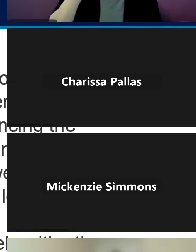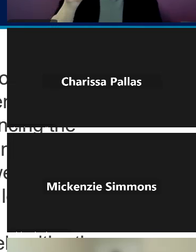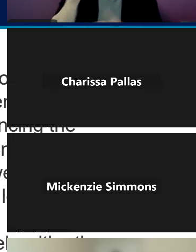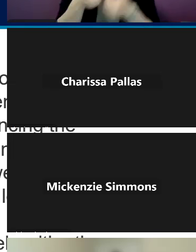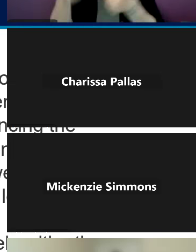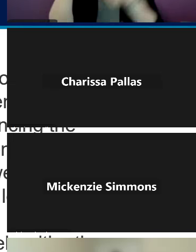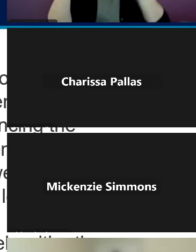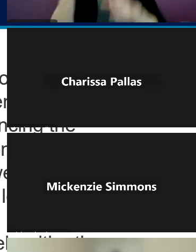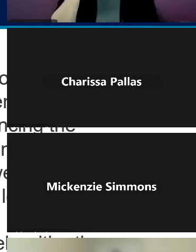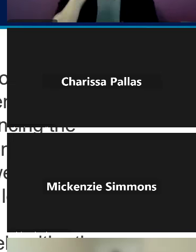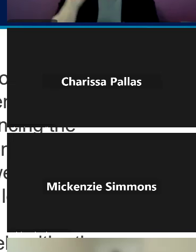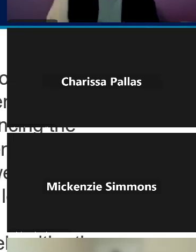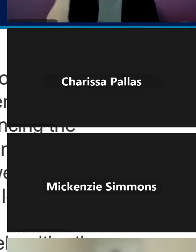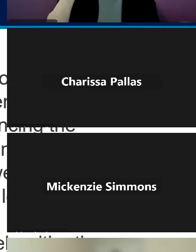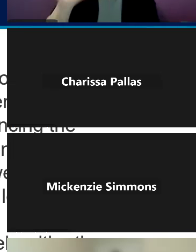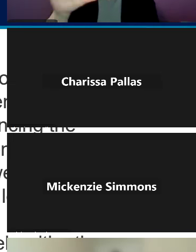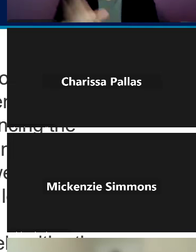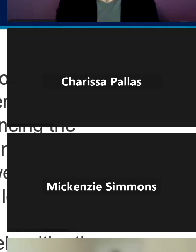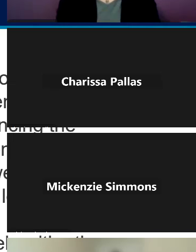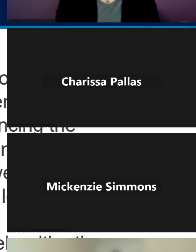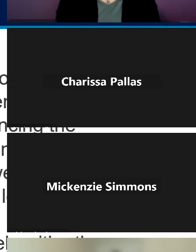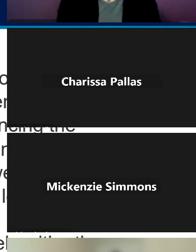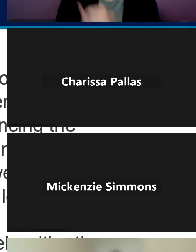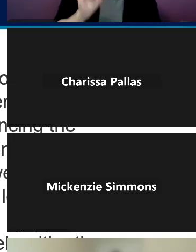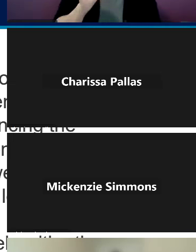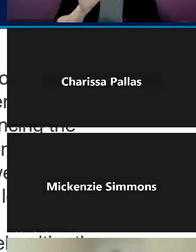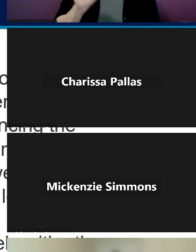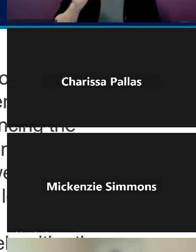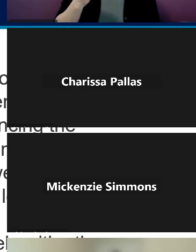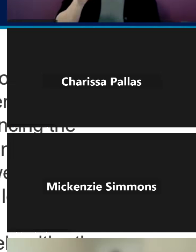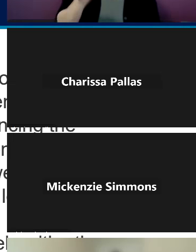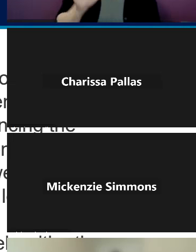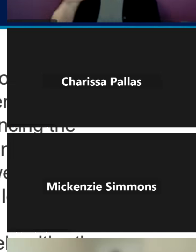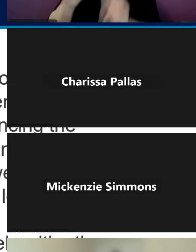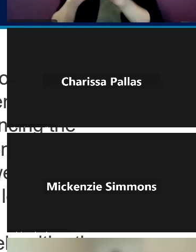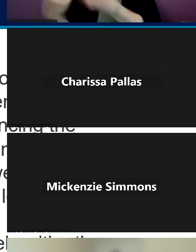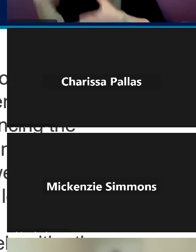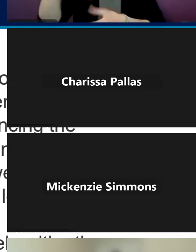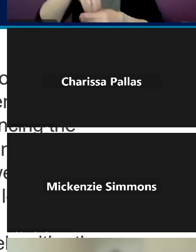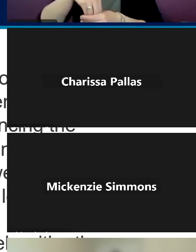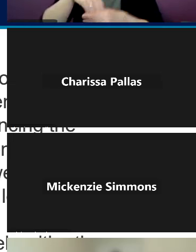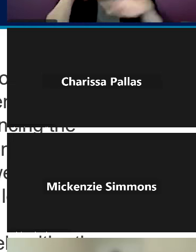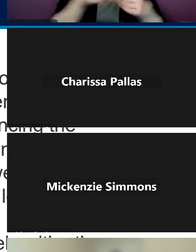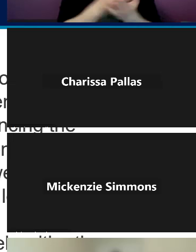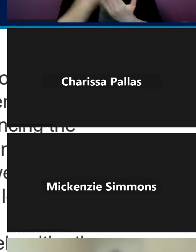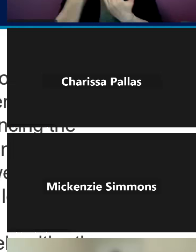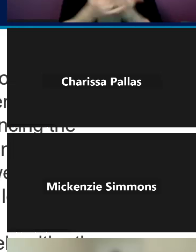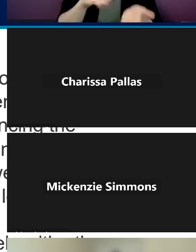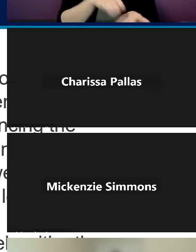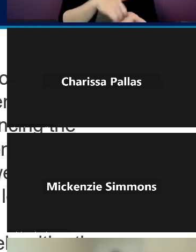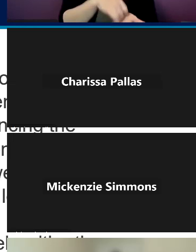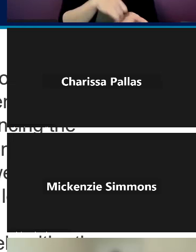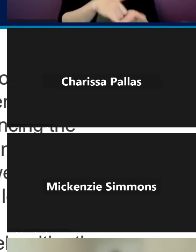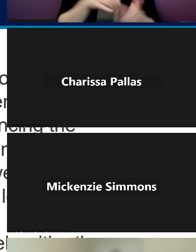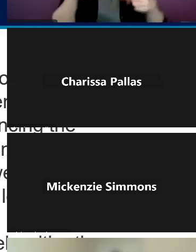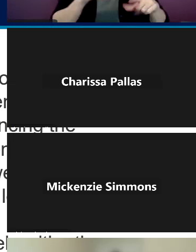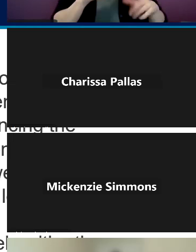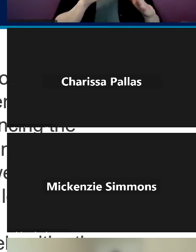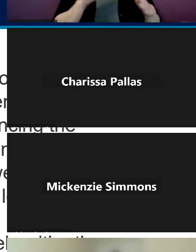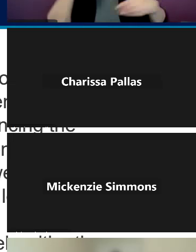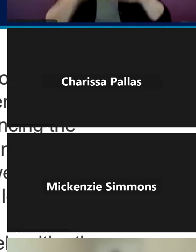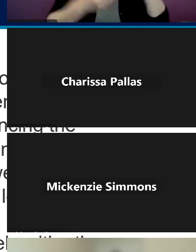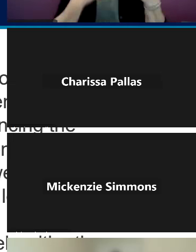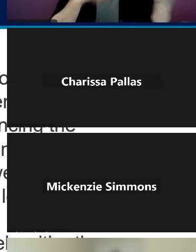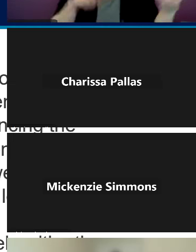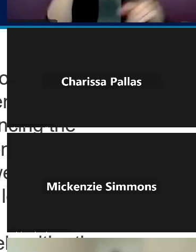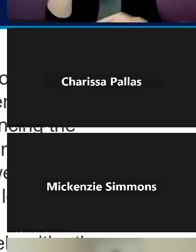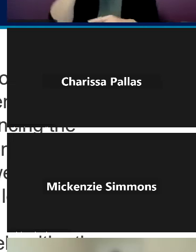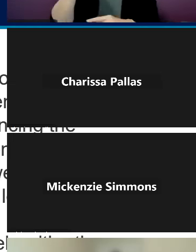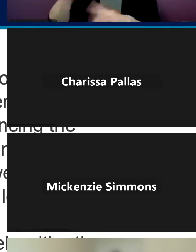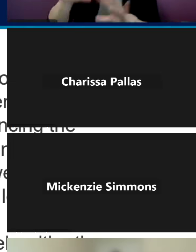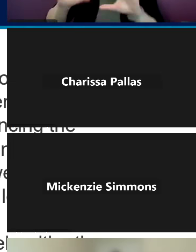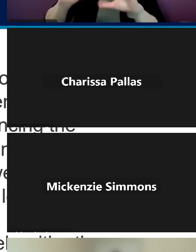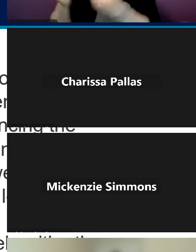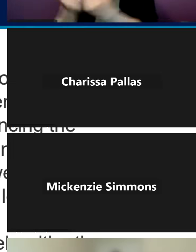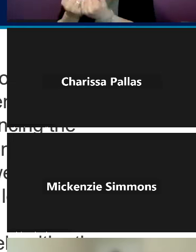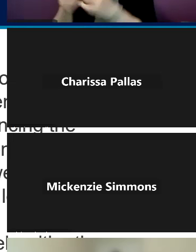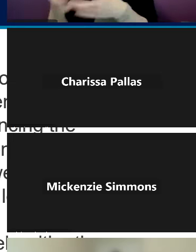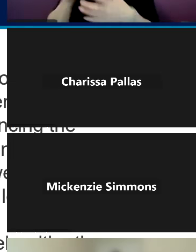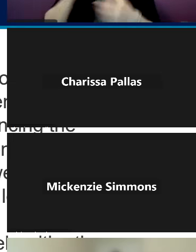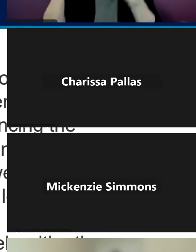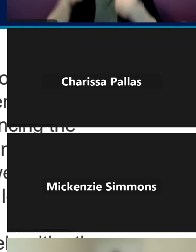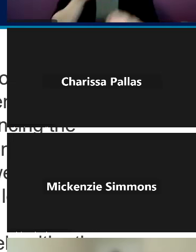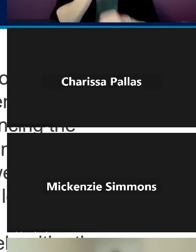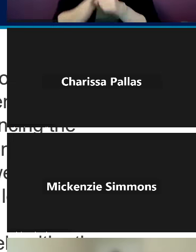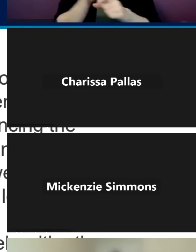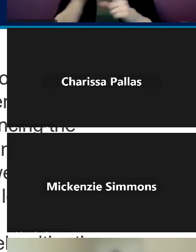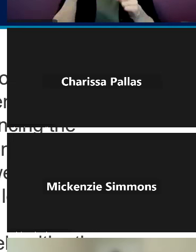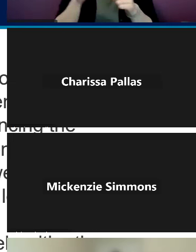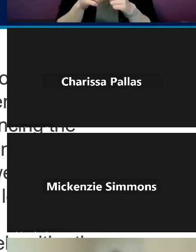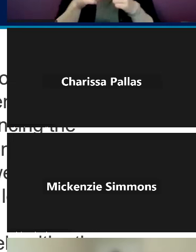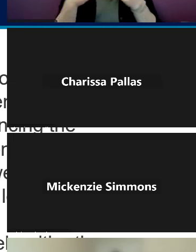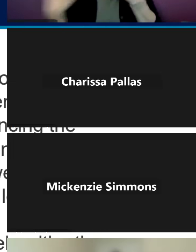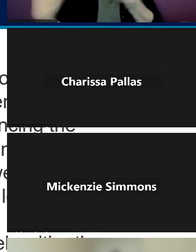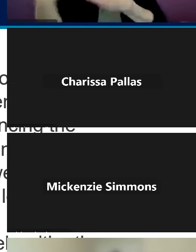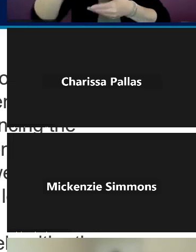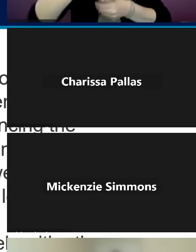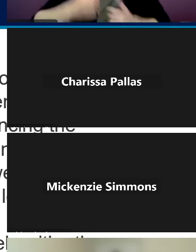And, without her and her team's involvement, this project would not have turned out to be what it is and mainly because of their strong commitment to the infusion of lived experience--